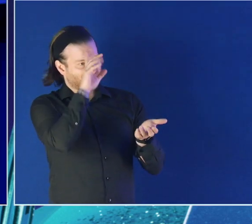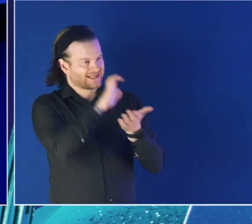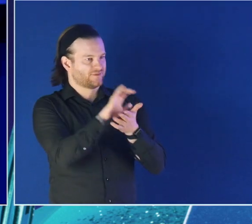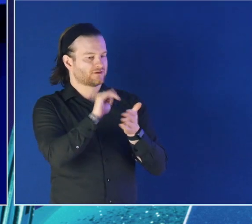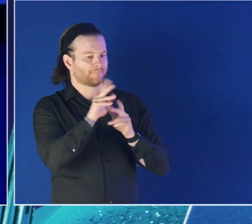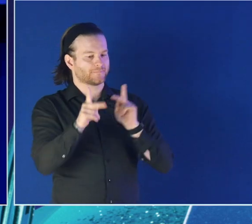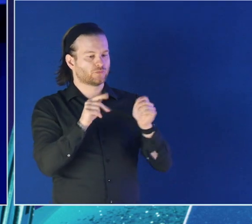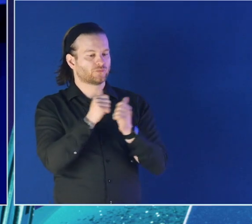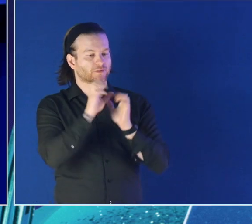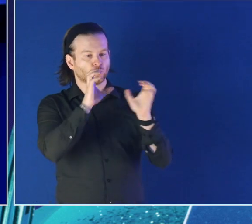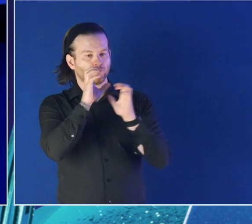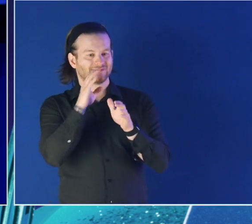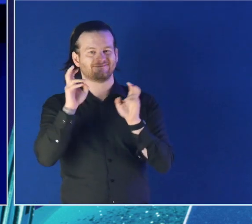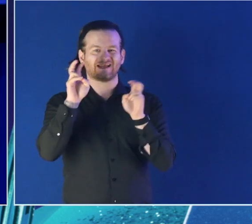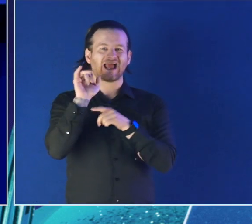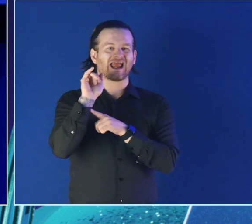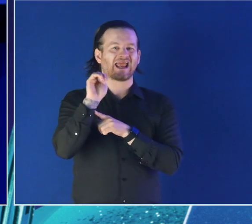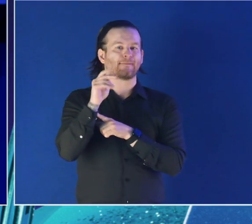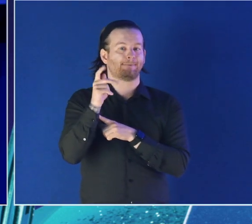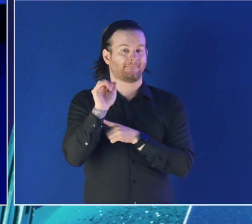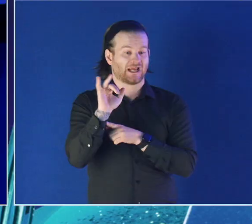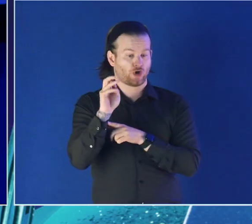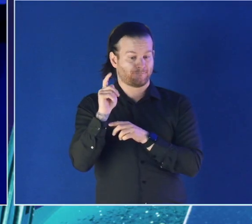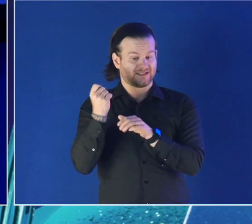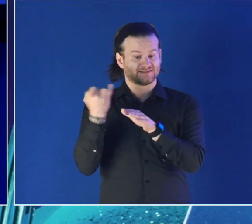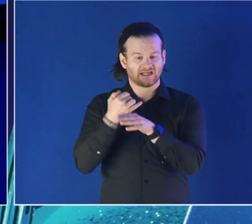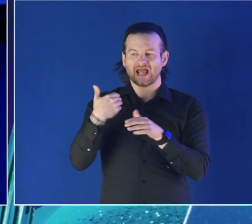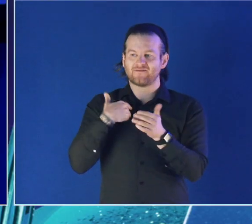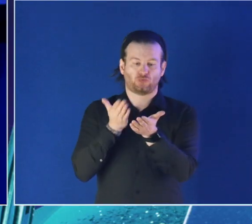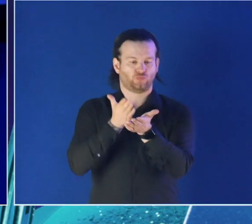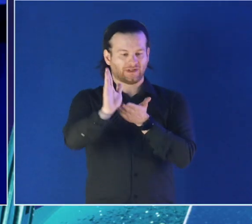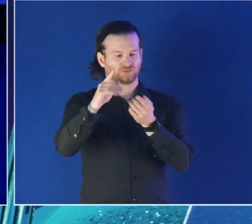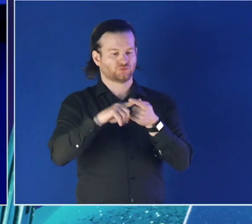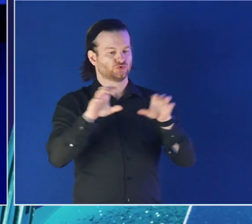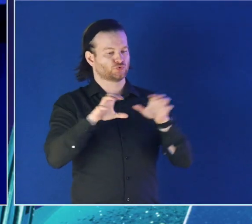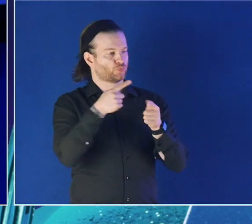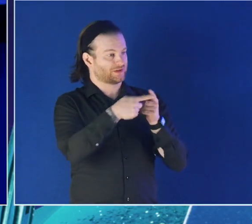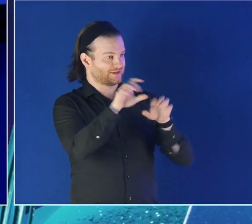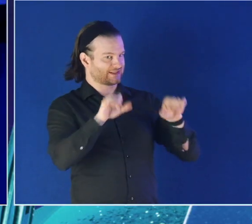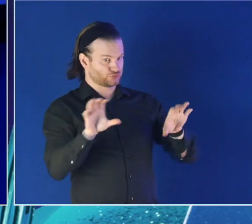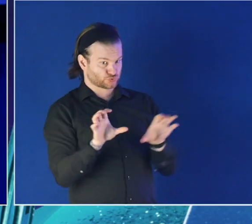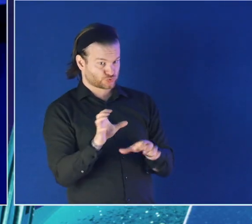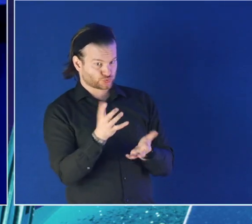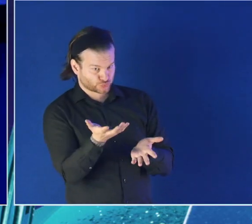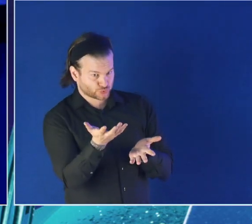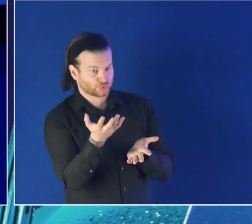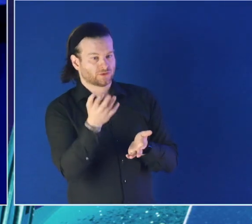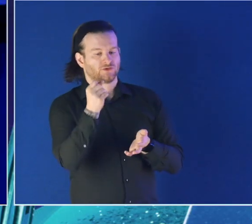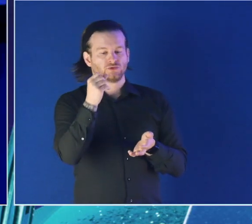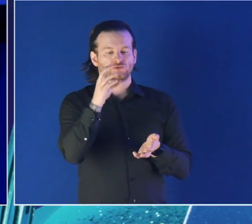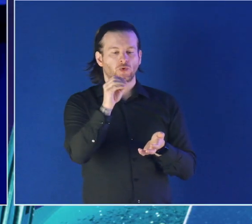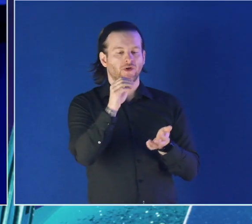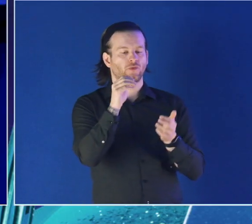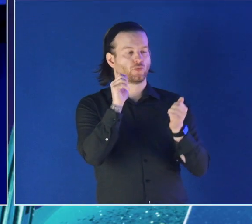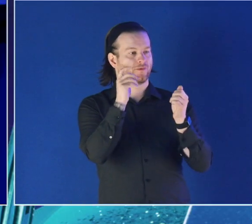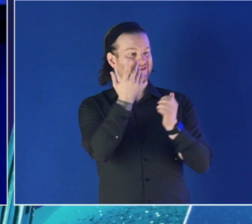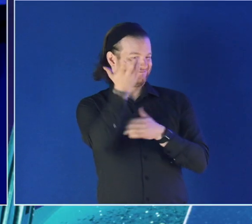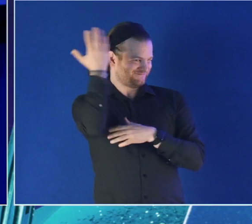So I have to go back a little bit when I'm meeting both Mary and Steve Gleason 15 years ago, when Steve was diagnosed with ALS.